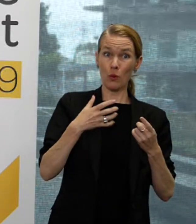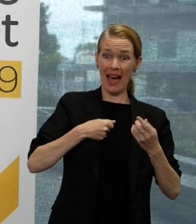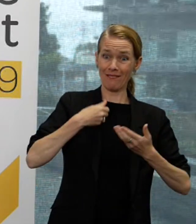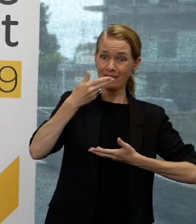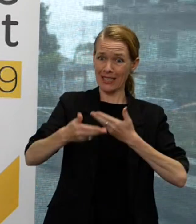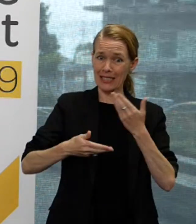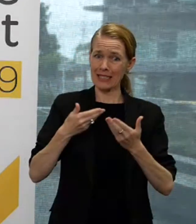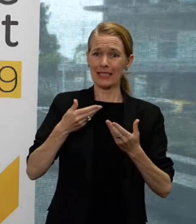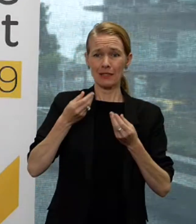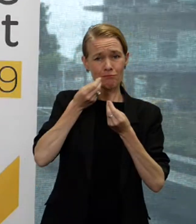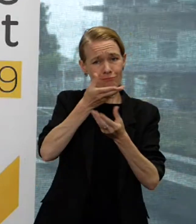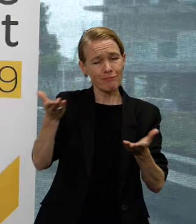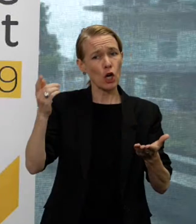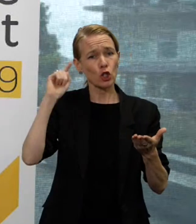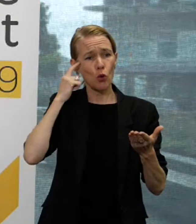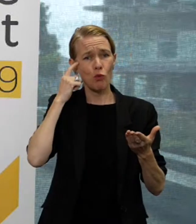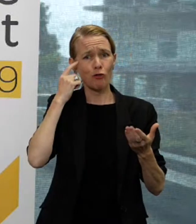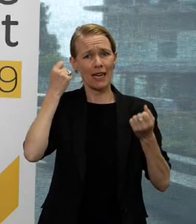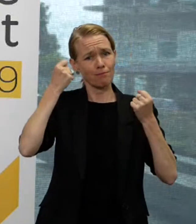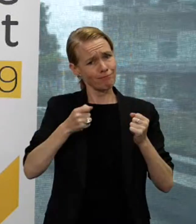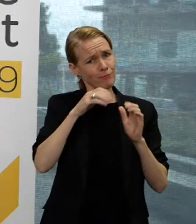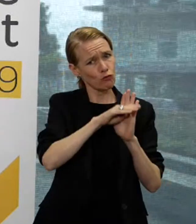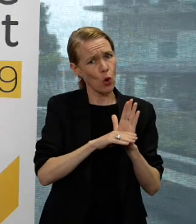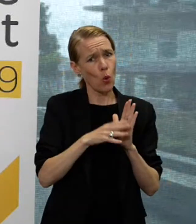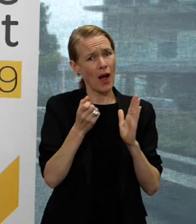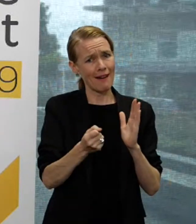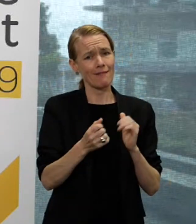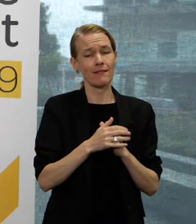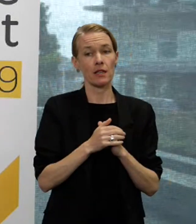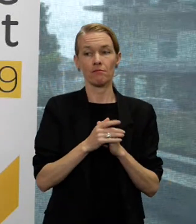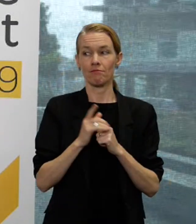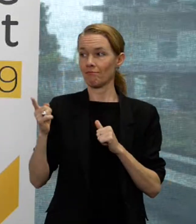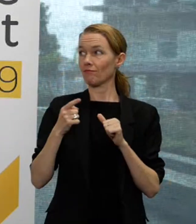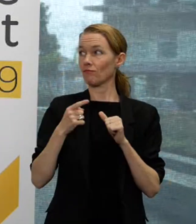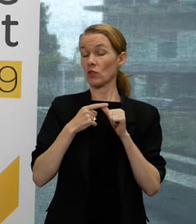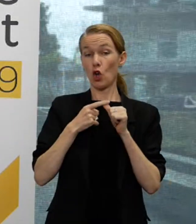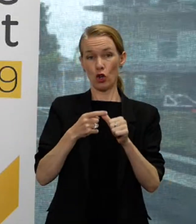Look, I think the key thing here is the public should be reassured that actually